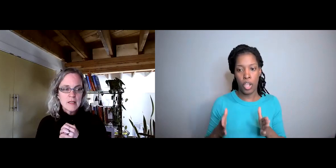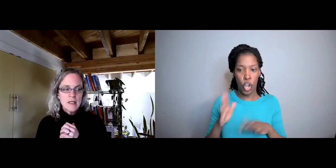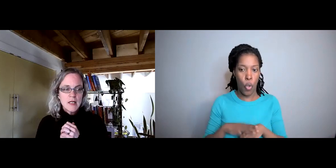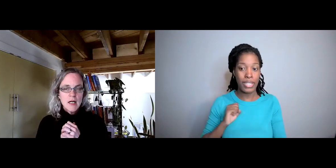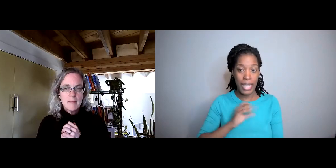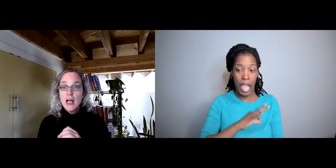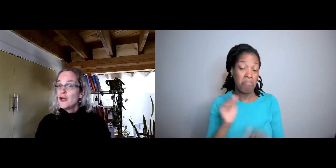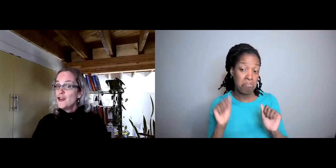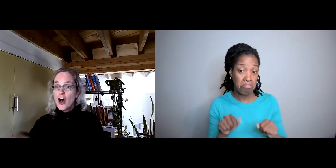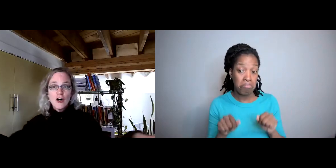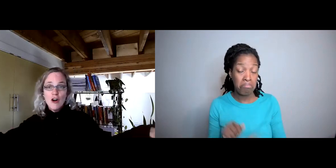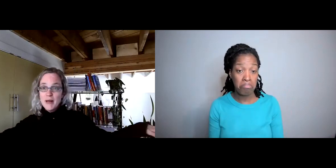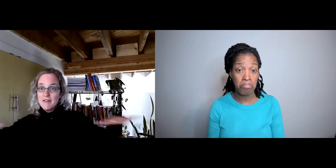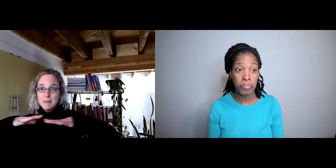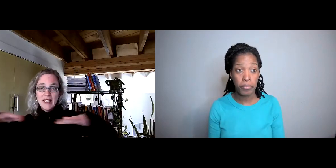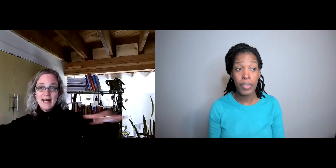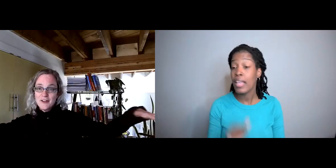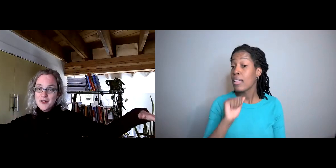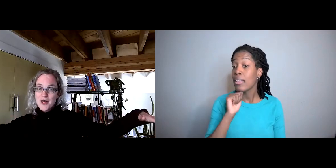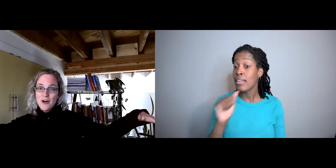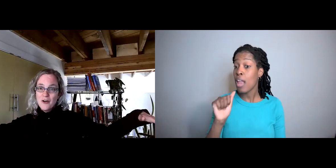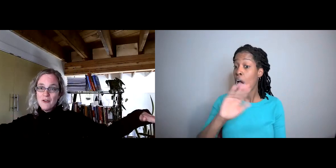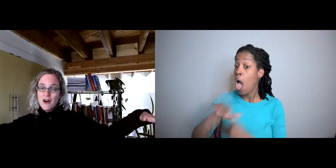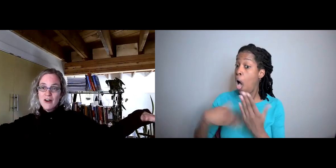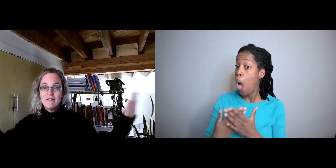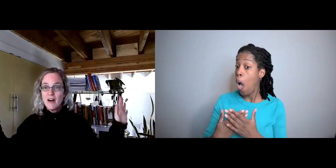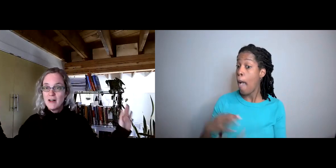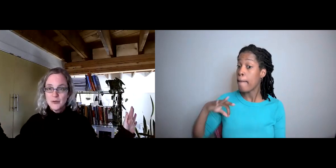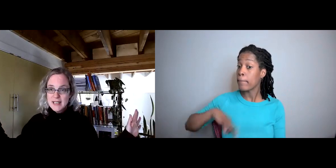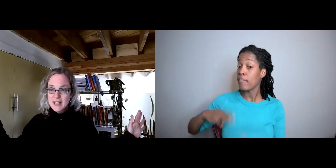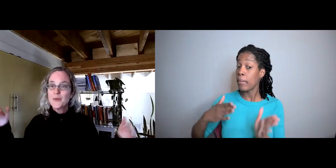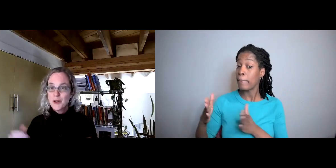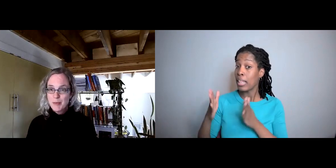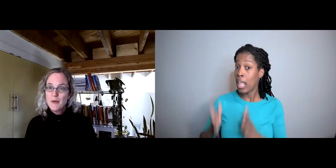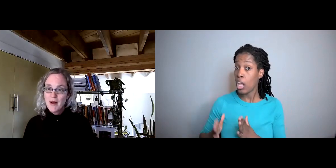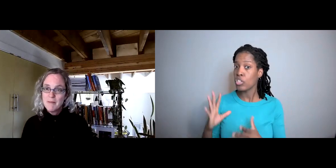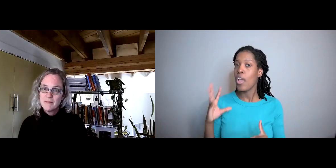Not all benefit planners, though, are involved with the ticket to work program.